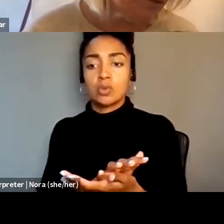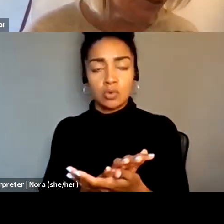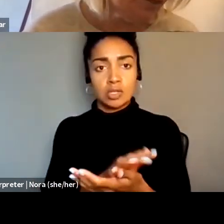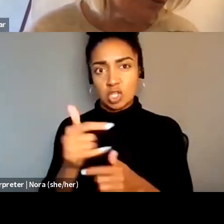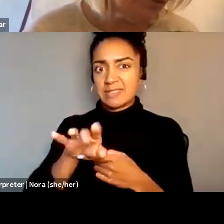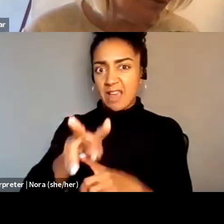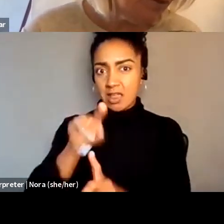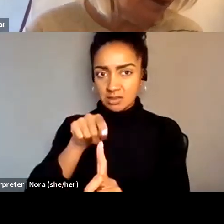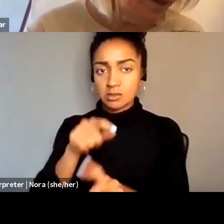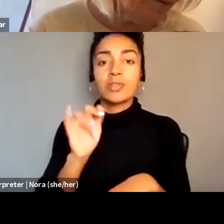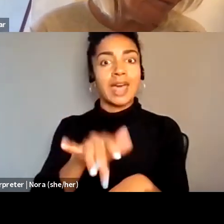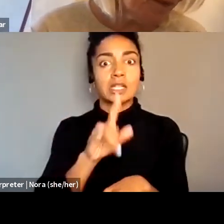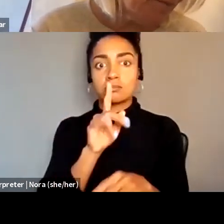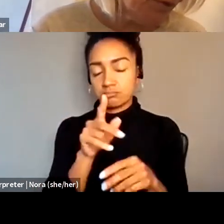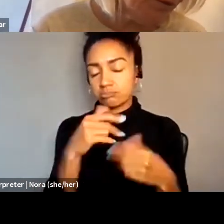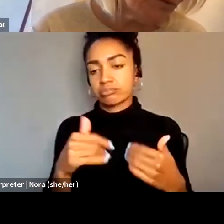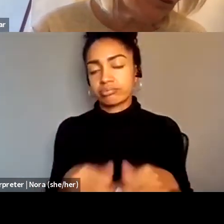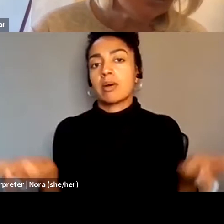education approach,